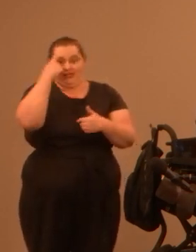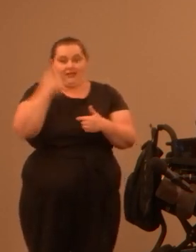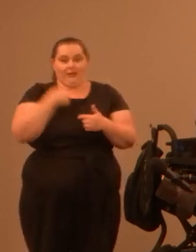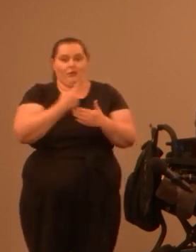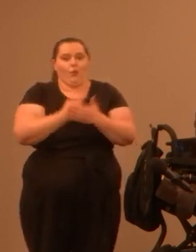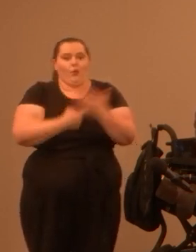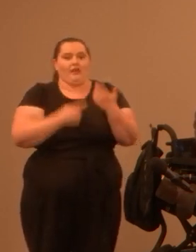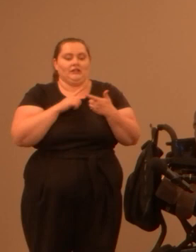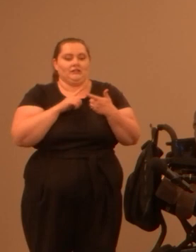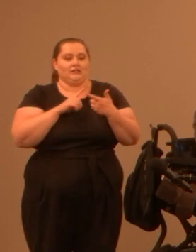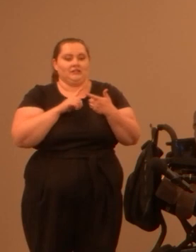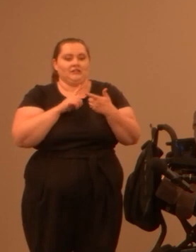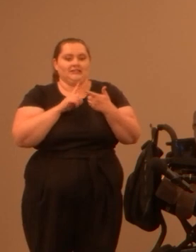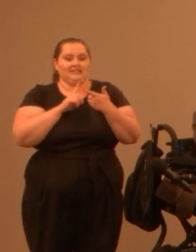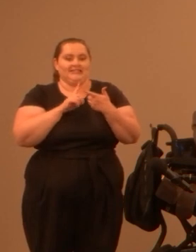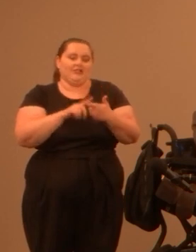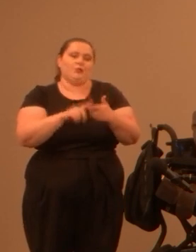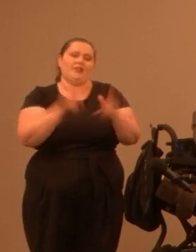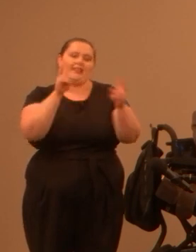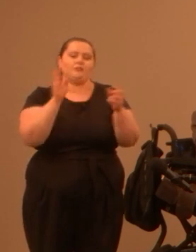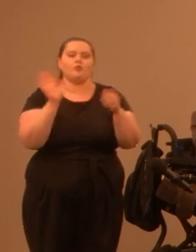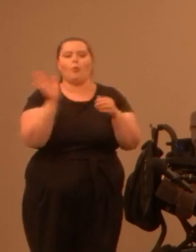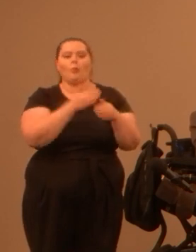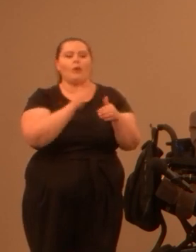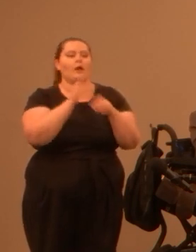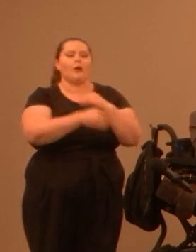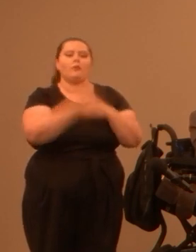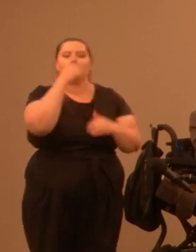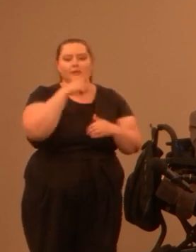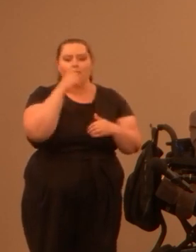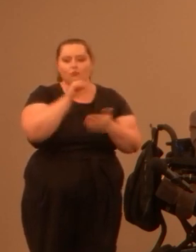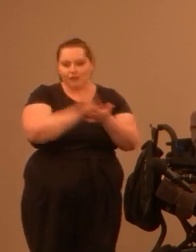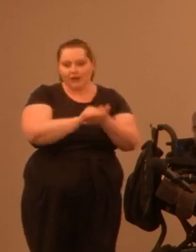like it's all about people, isn't it? People helping people? Thank you everyone.